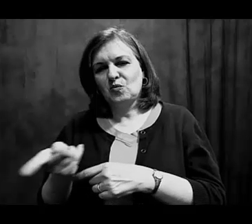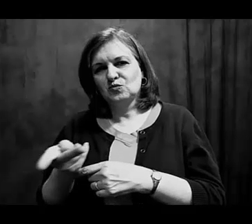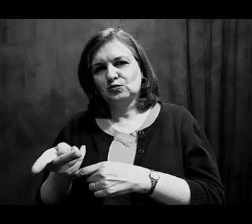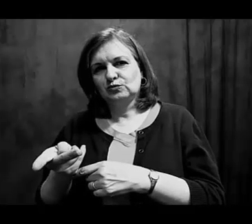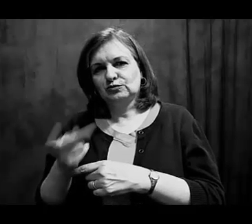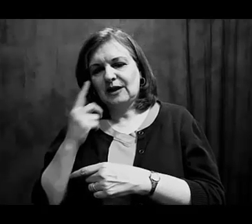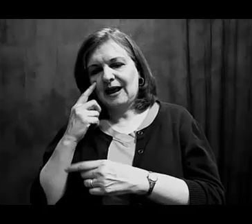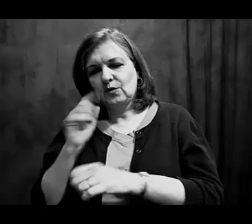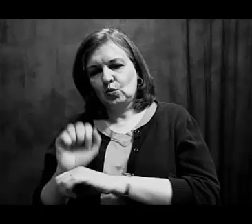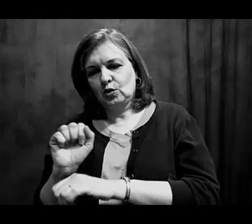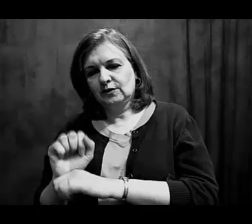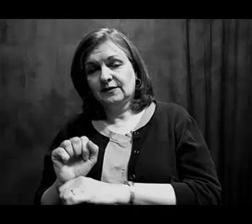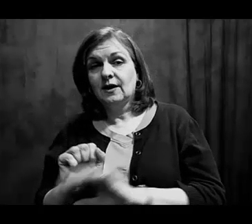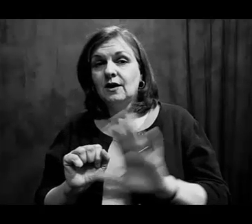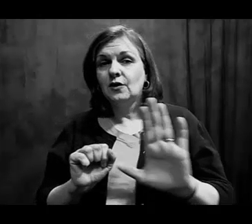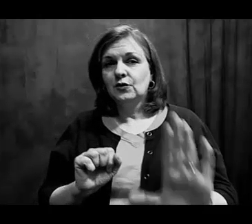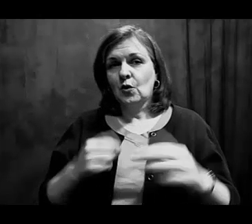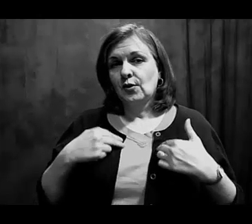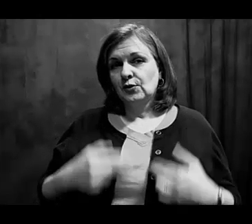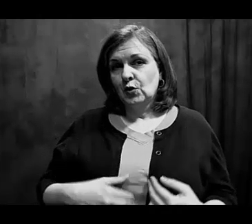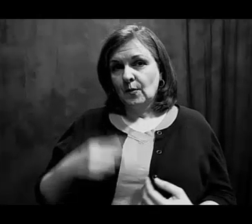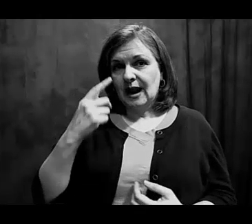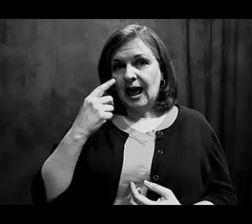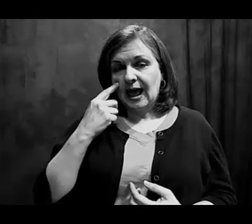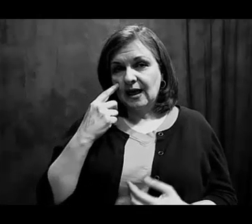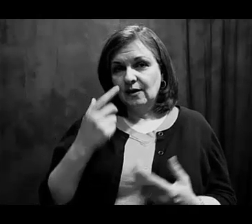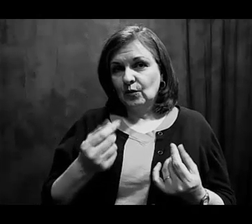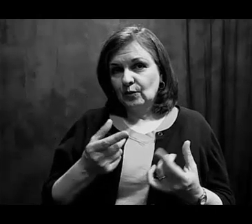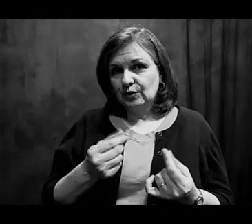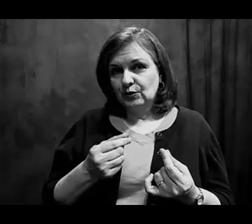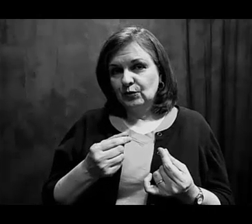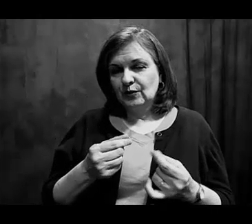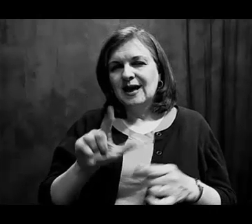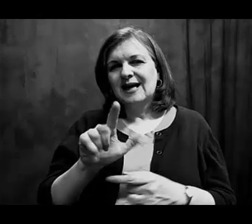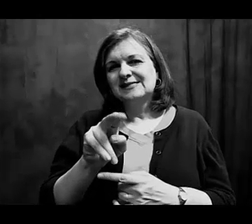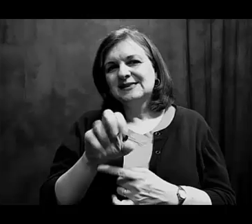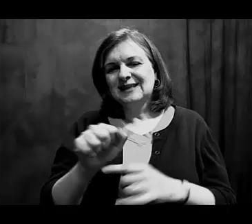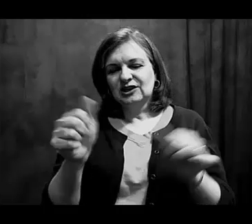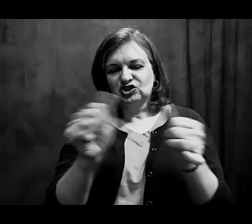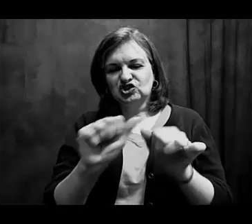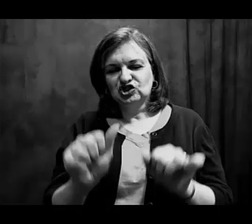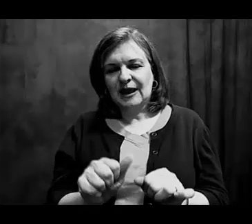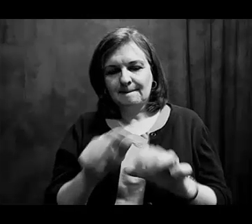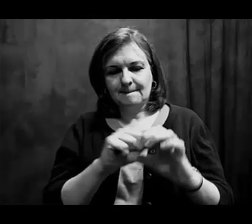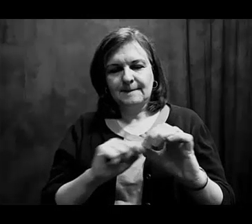yours we actually adjust the shape of the lens by those